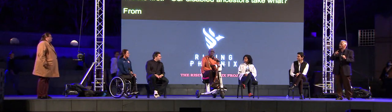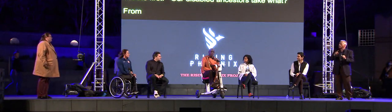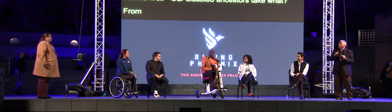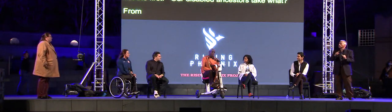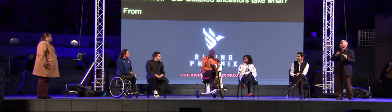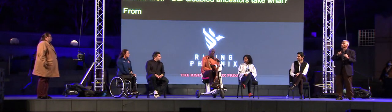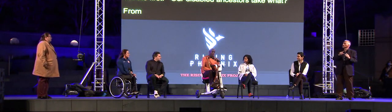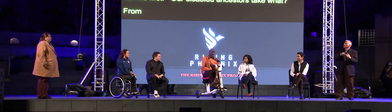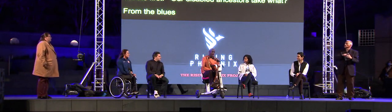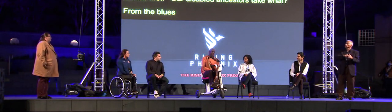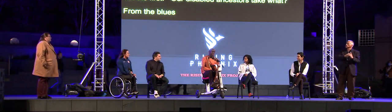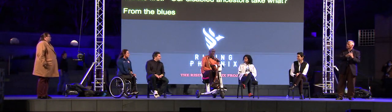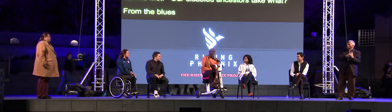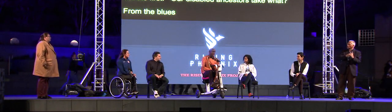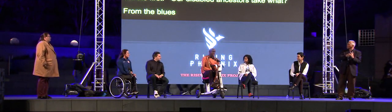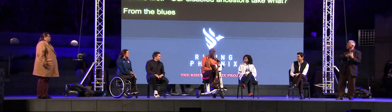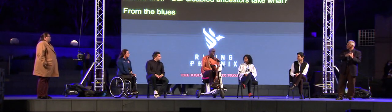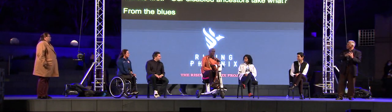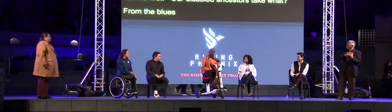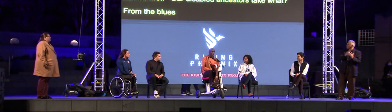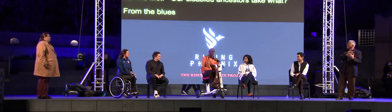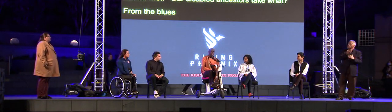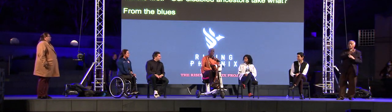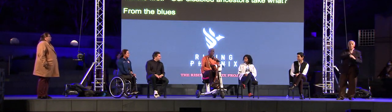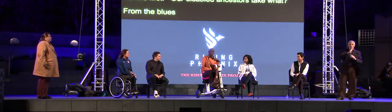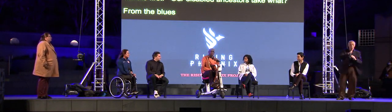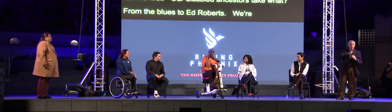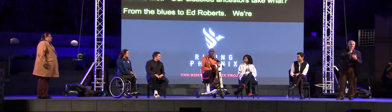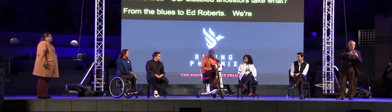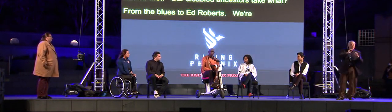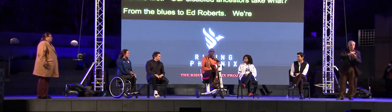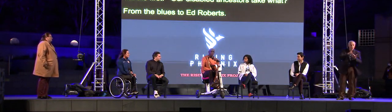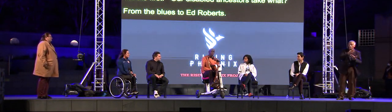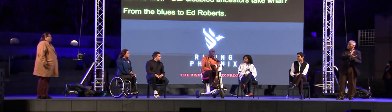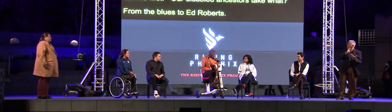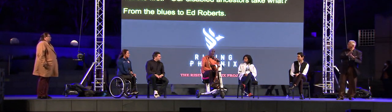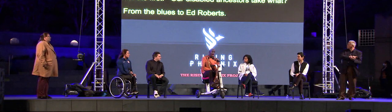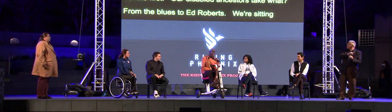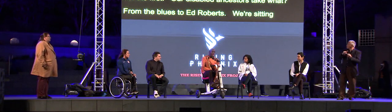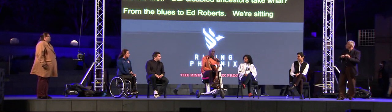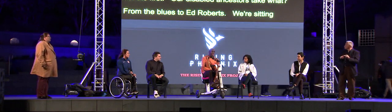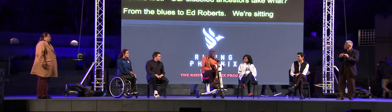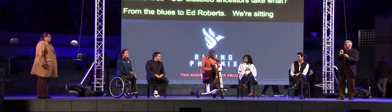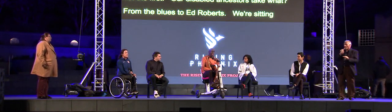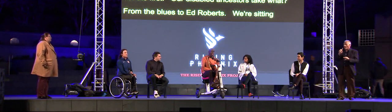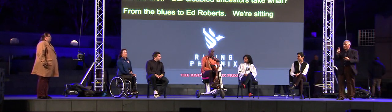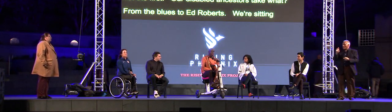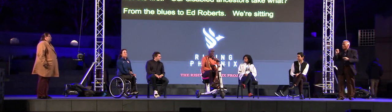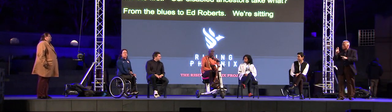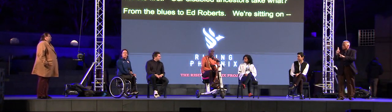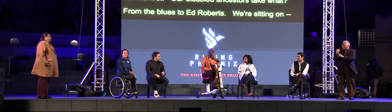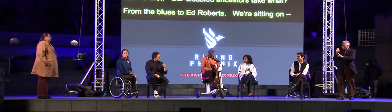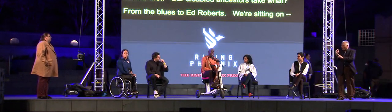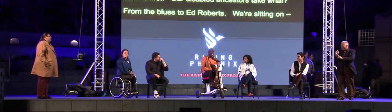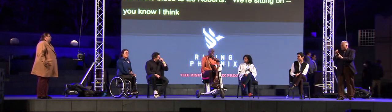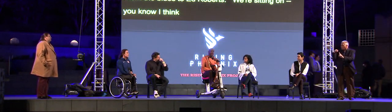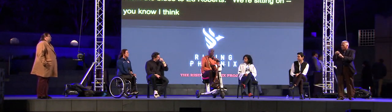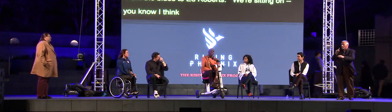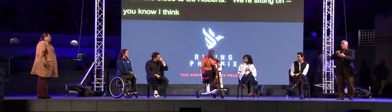So yeah, we're standing on their shoulders. But I think I said what I wanted to see.